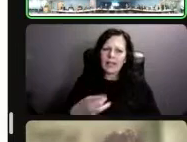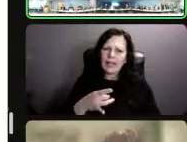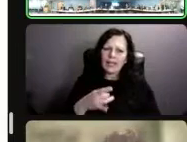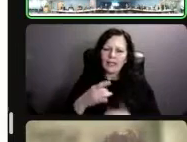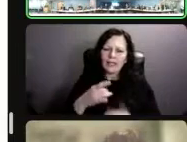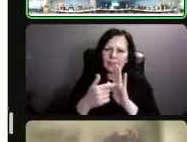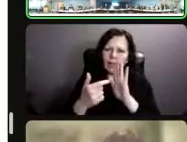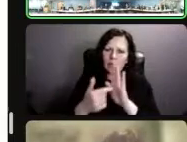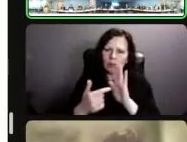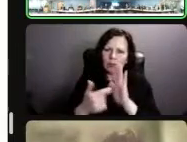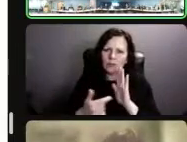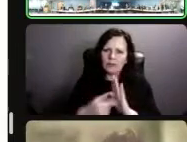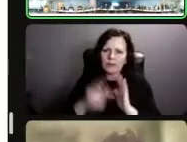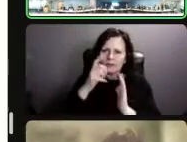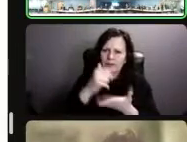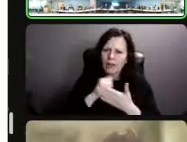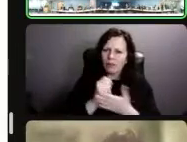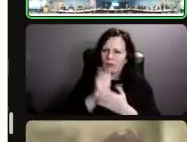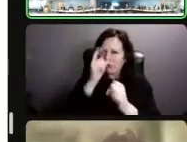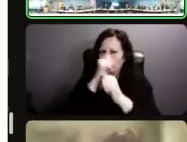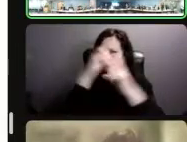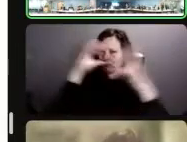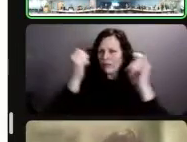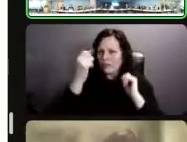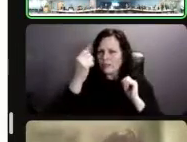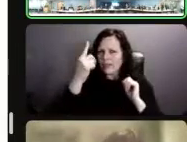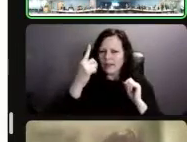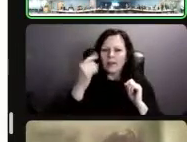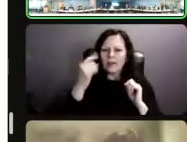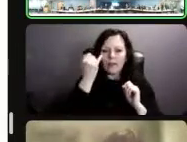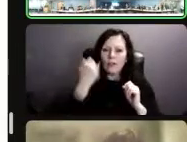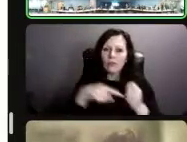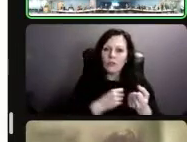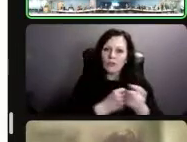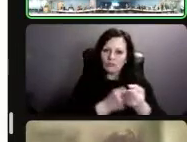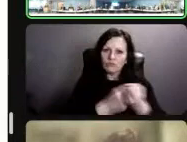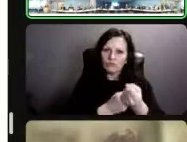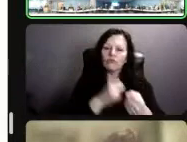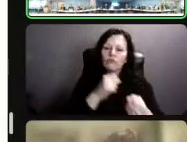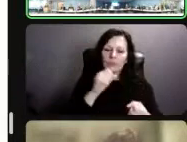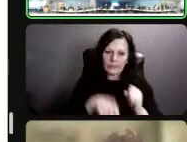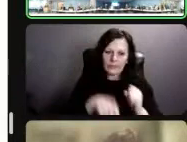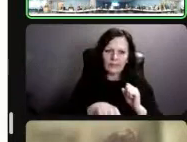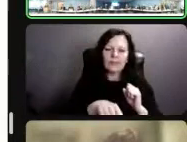SO I REALLY LIKE EXAMPLES THAT